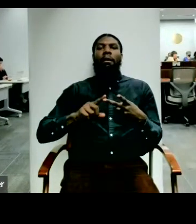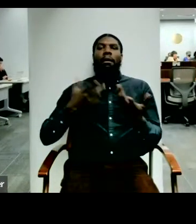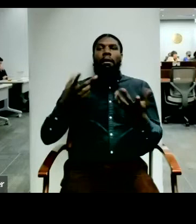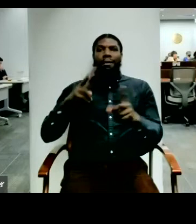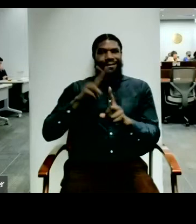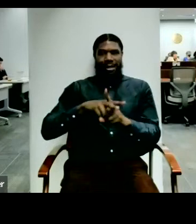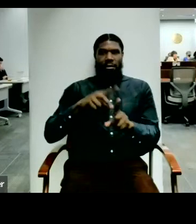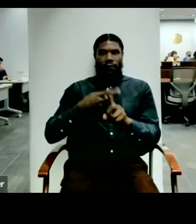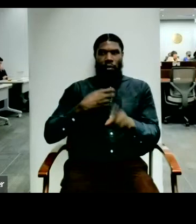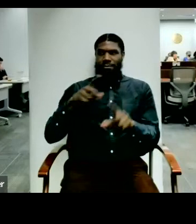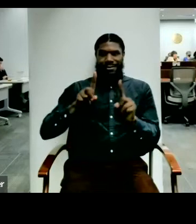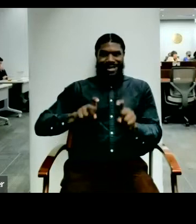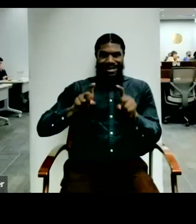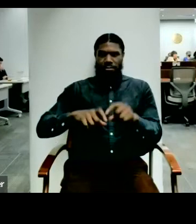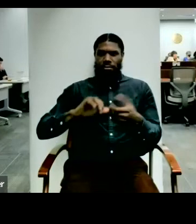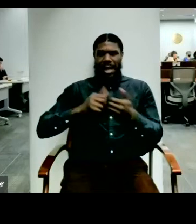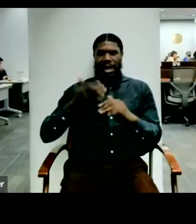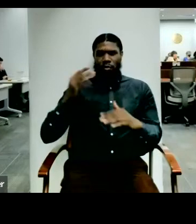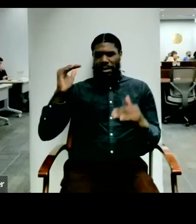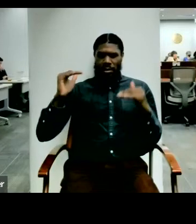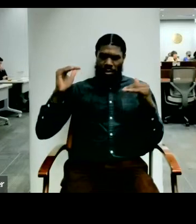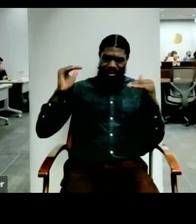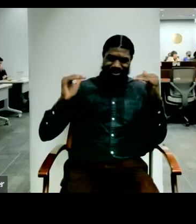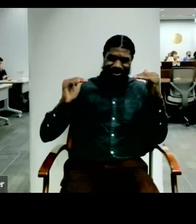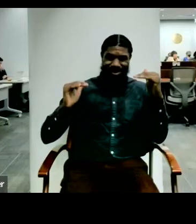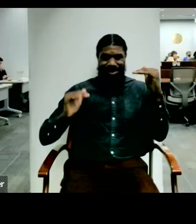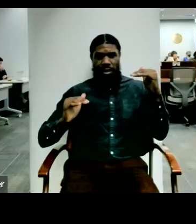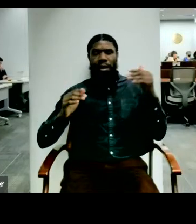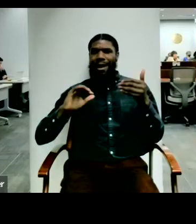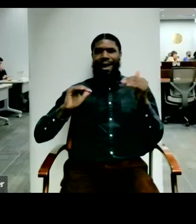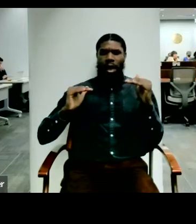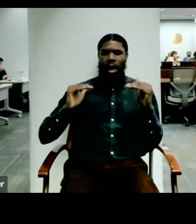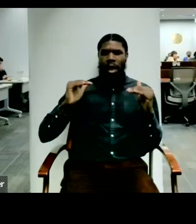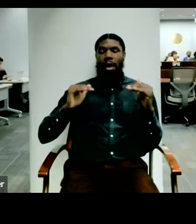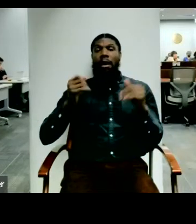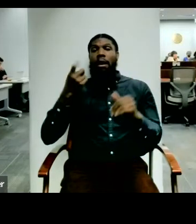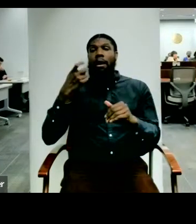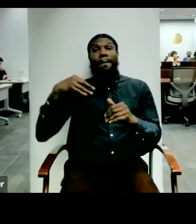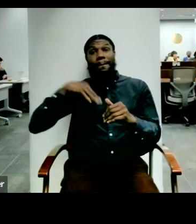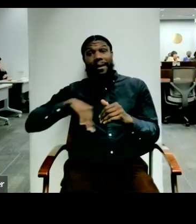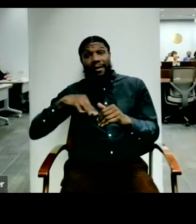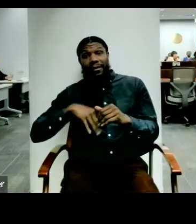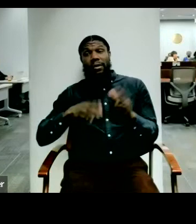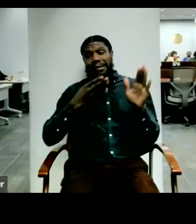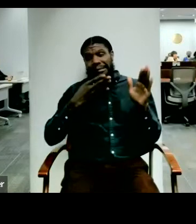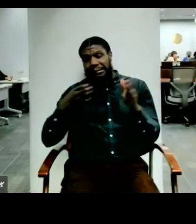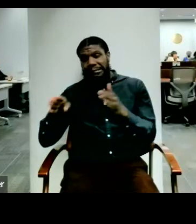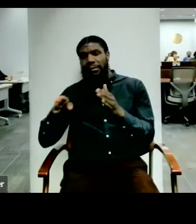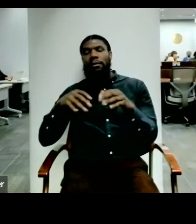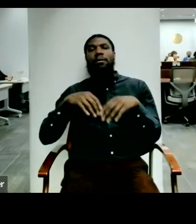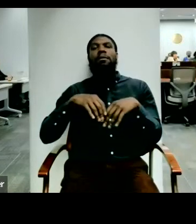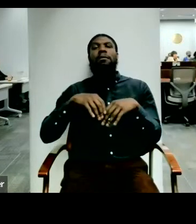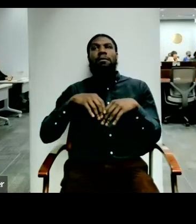So how do we balance that um, the benefits of moving towards skill-based hiring, but also